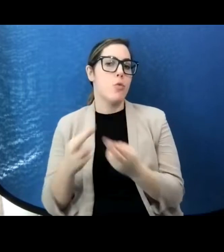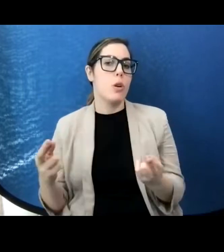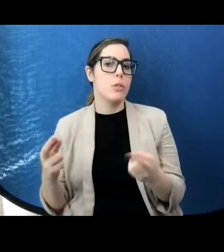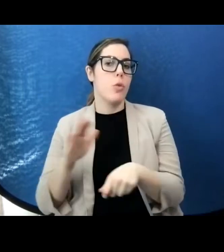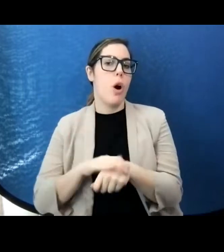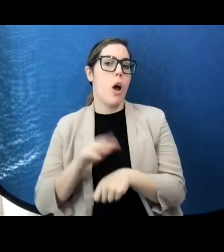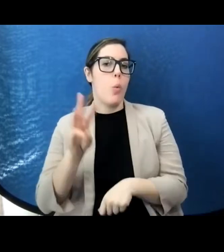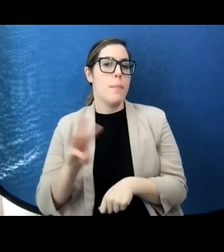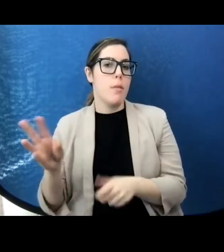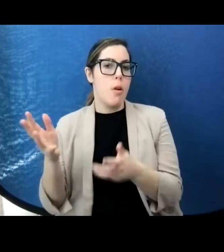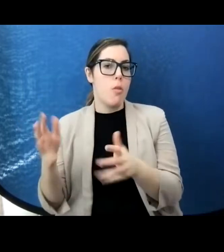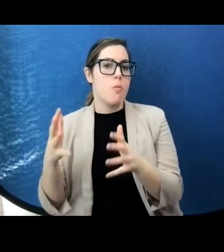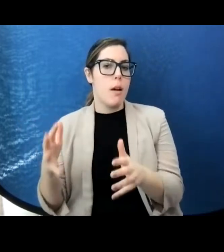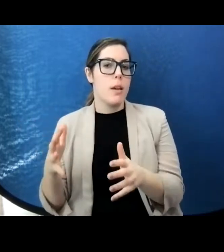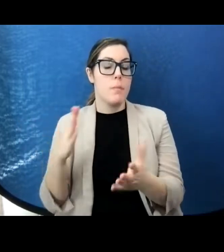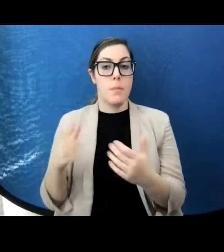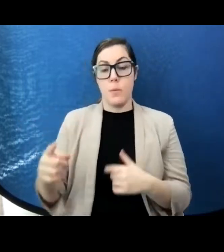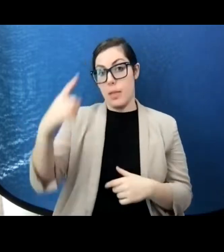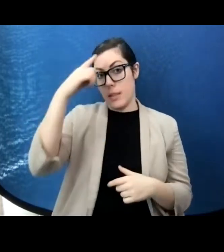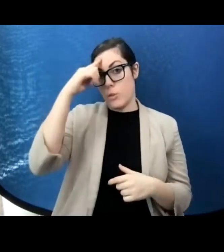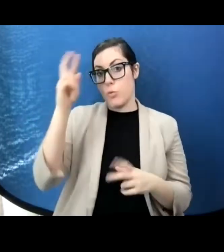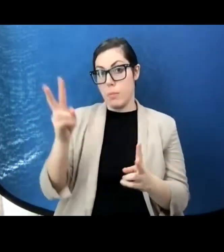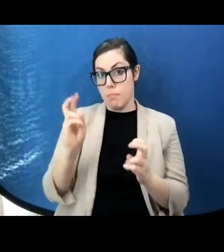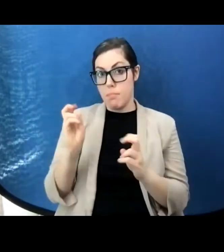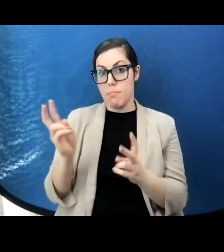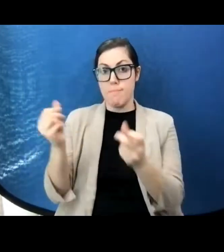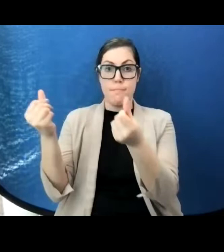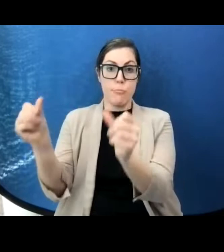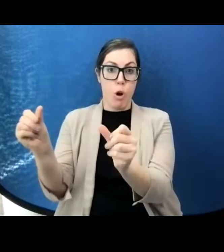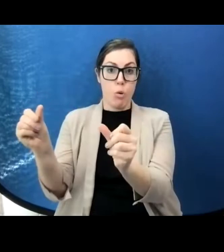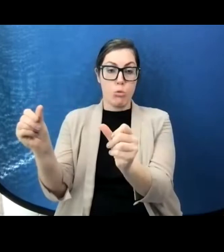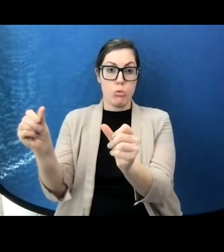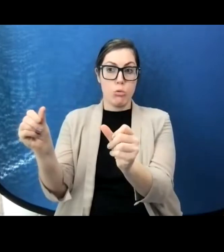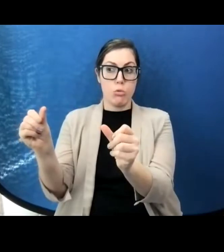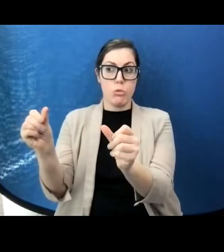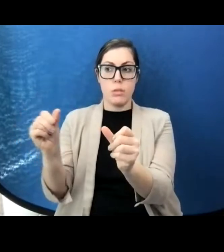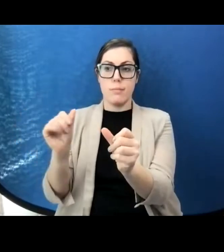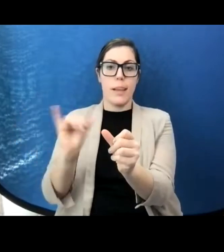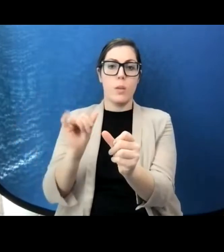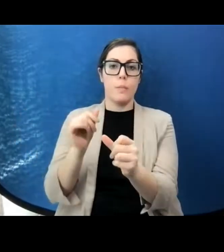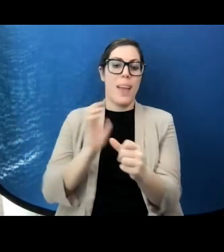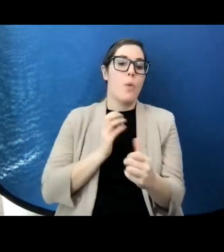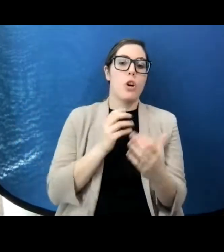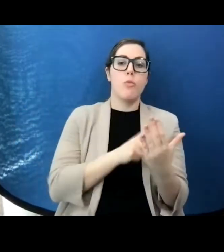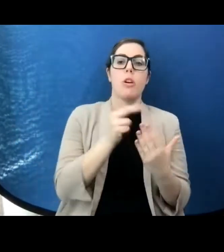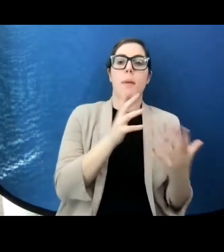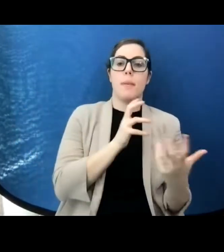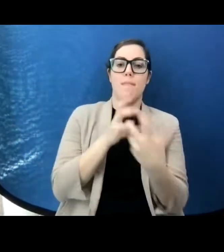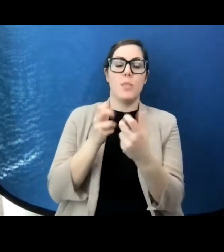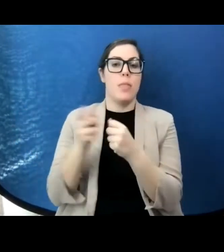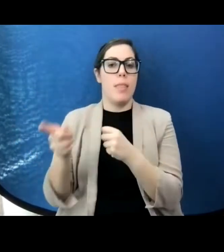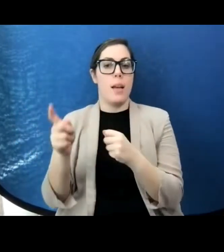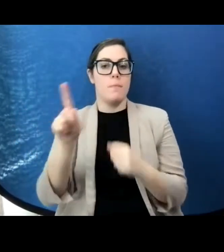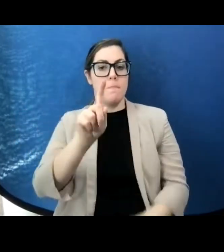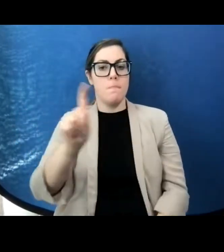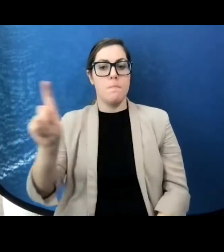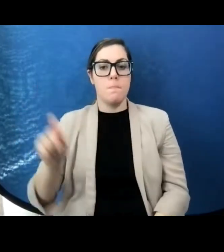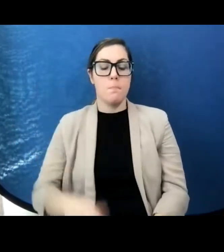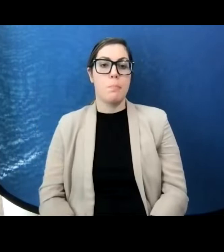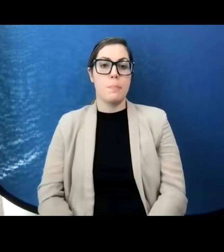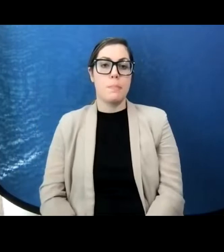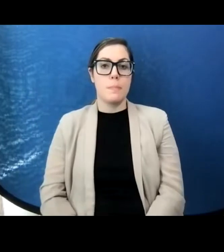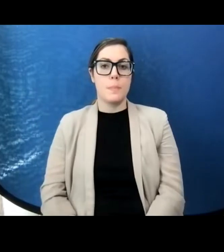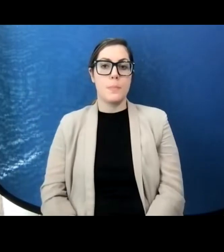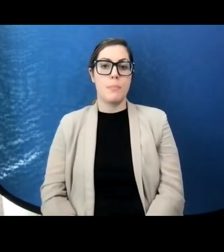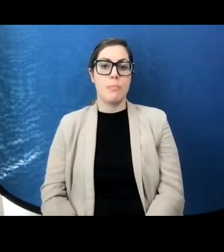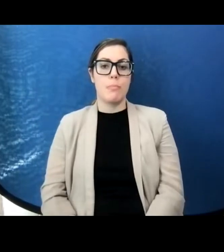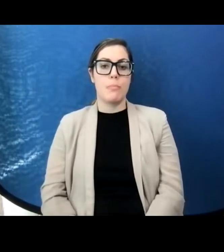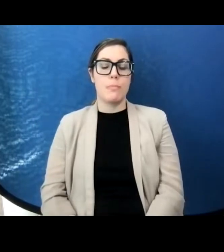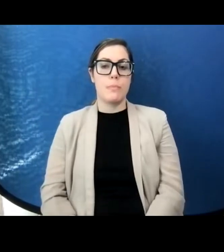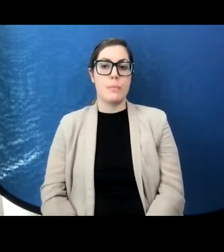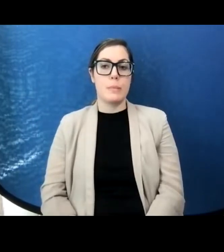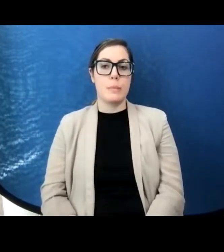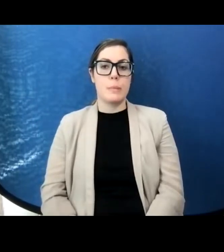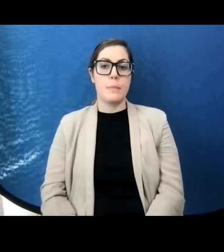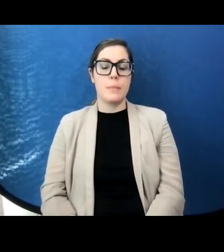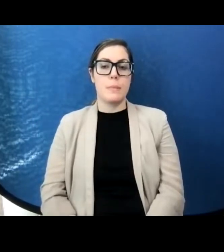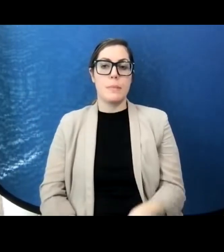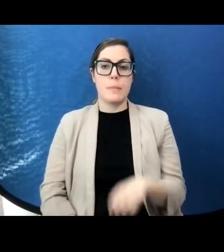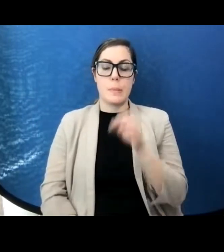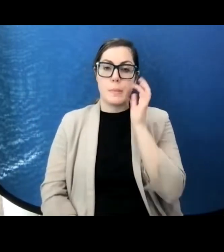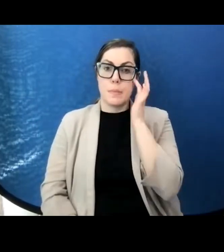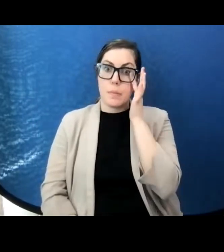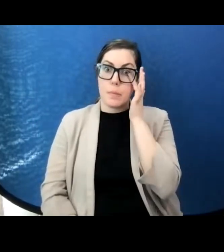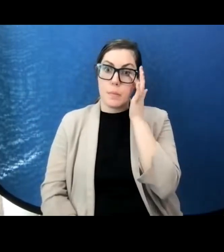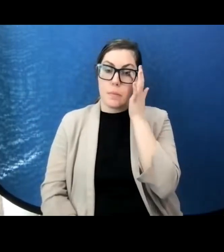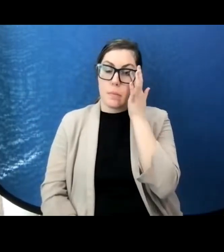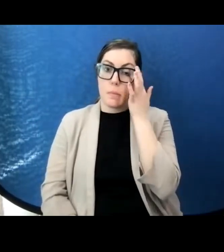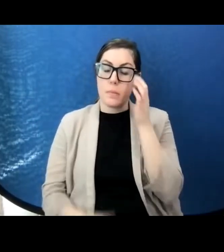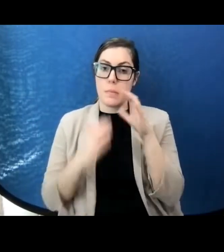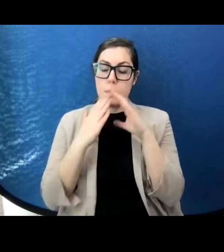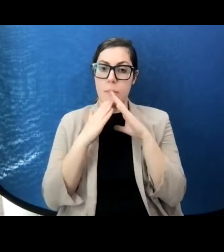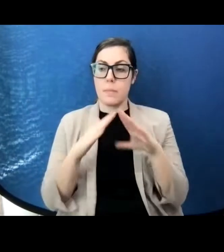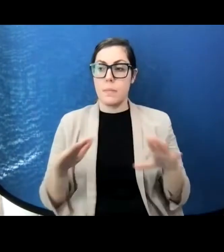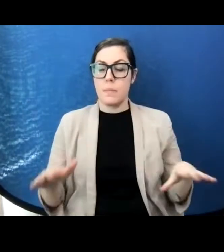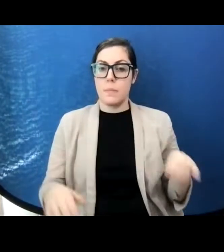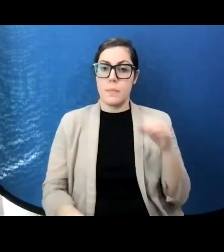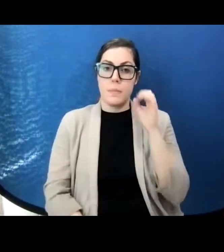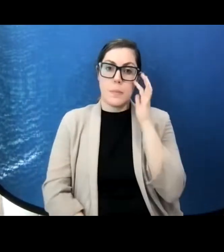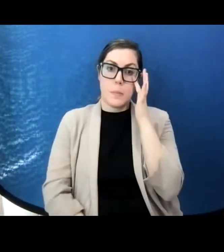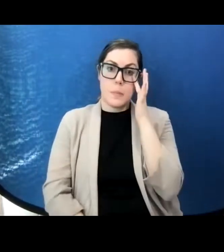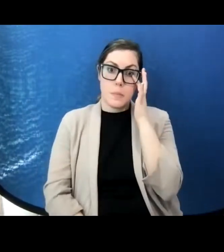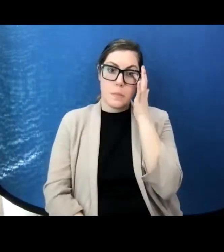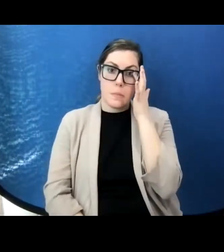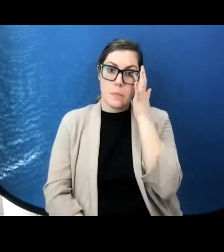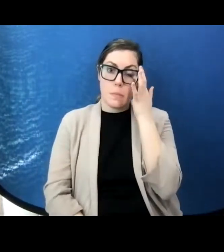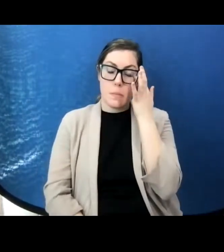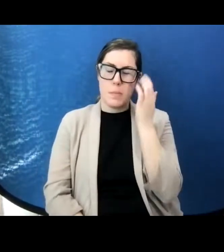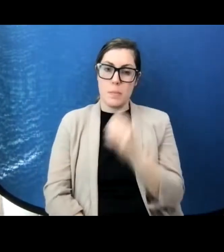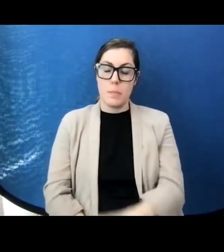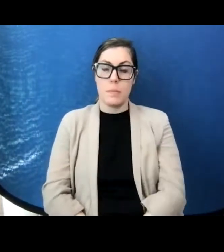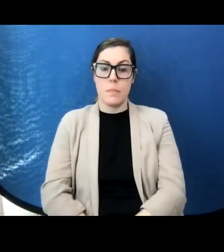already where you think that you could post, where something like this might fit?